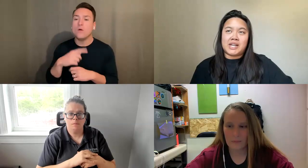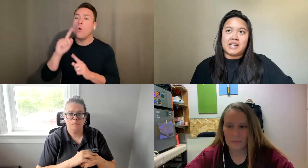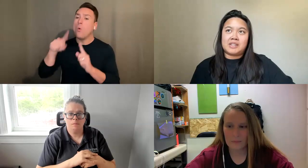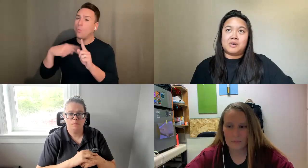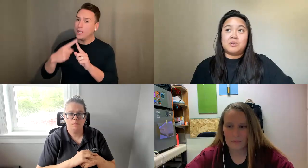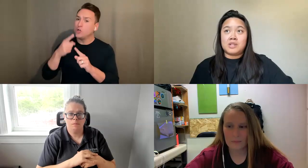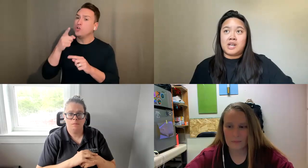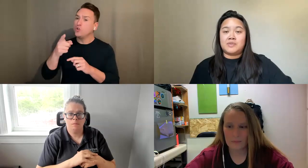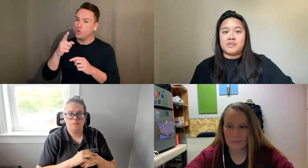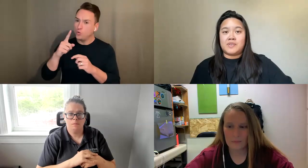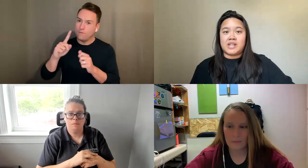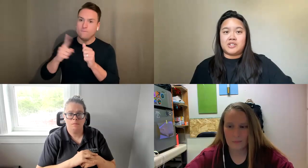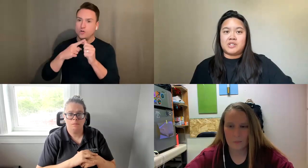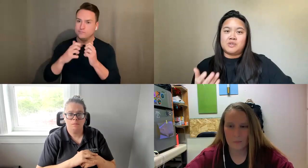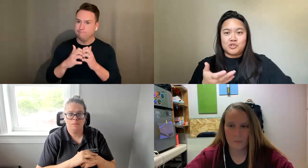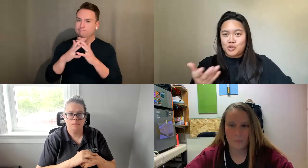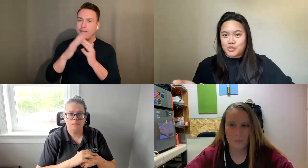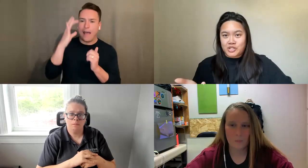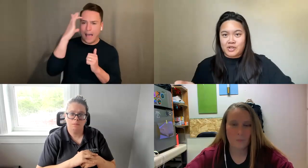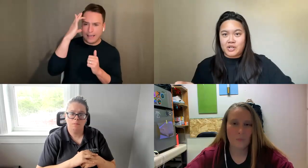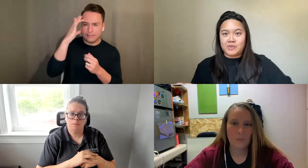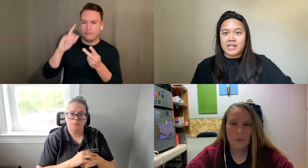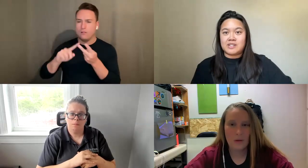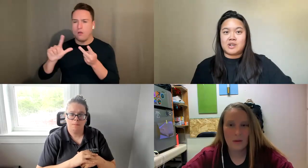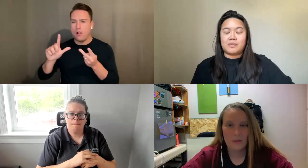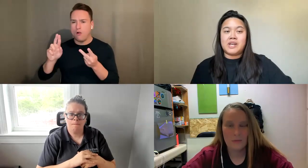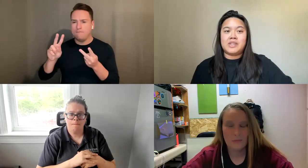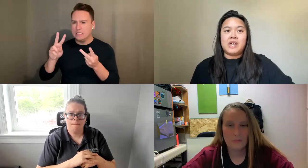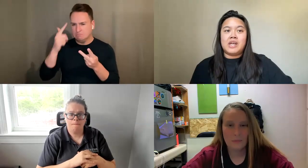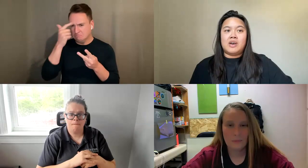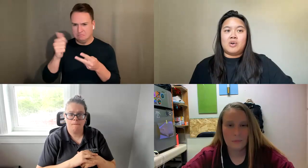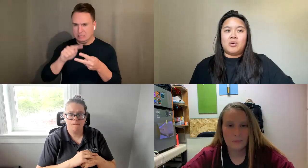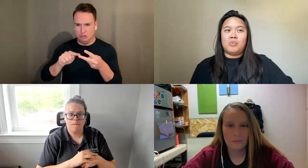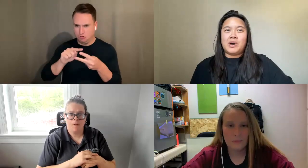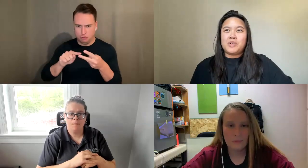Eyeth or Lost River Vacations, you can choose which ever you would like to start with, what